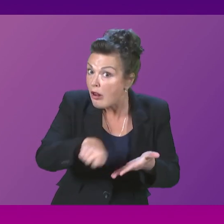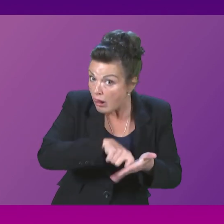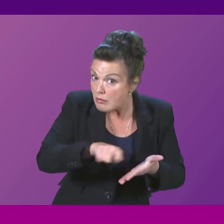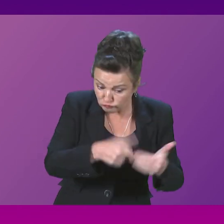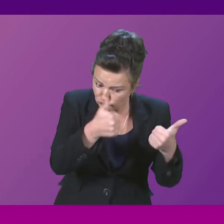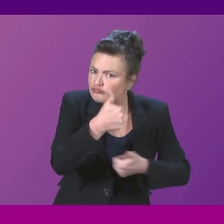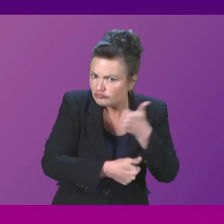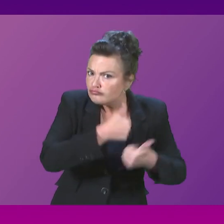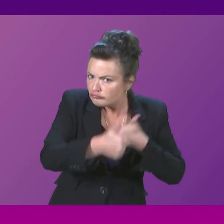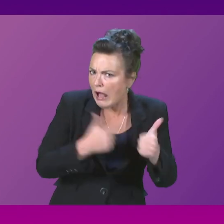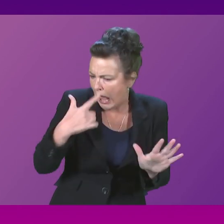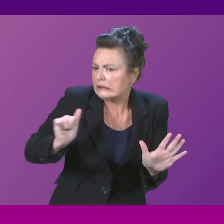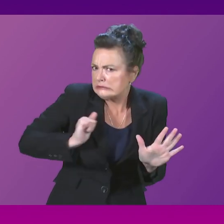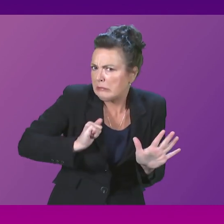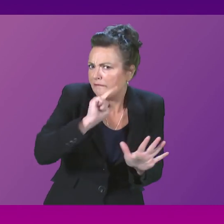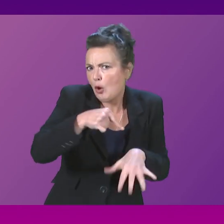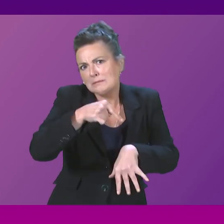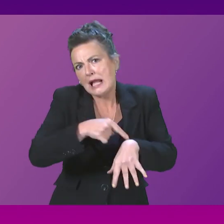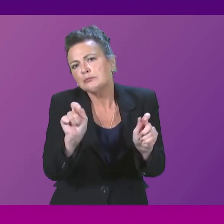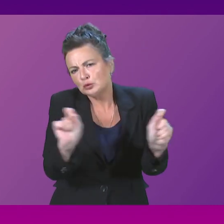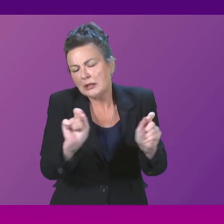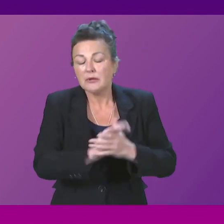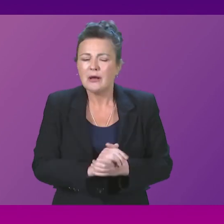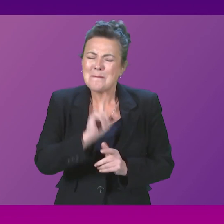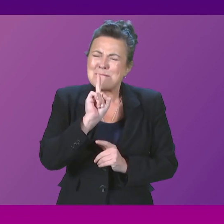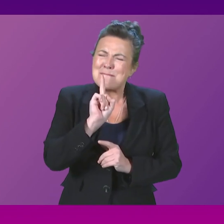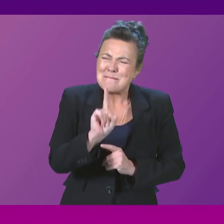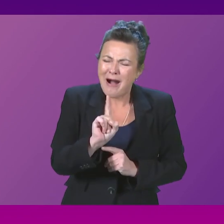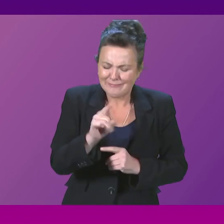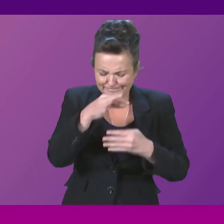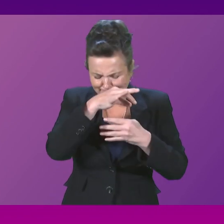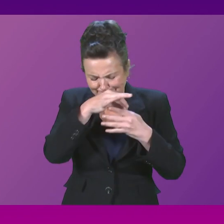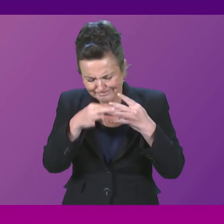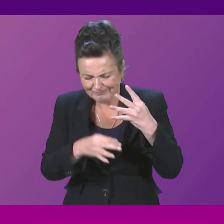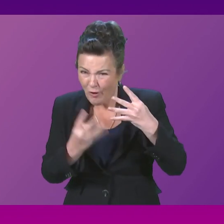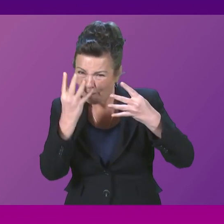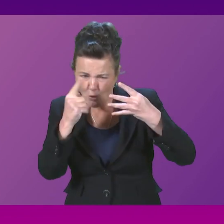as would be expected—but it was based on, I think, four unnamed sources.